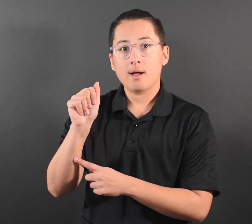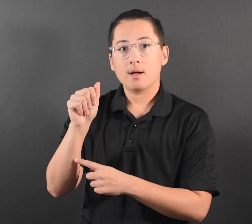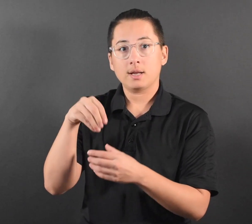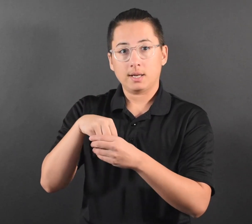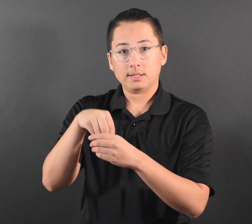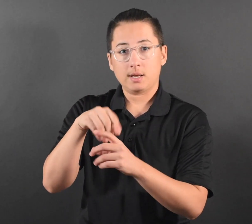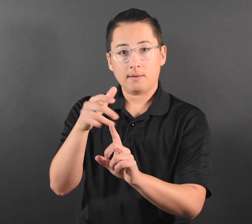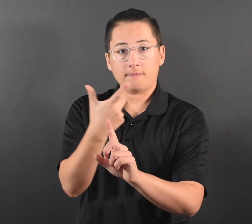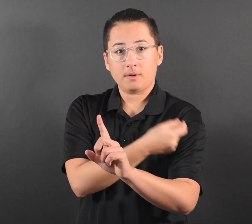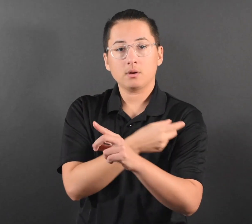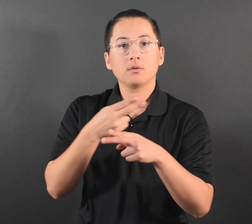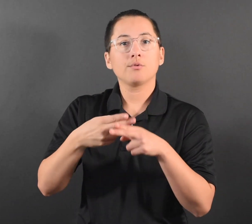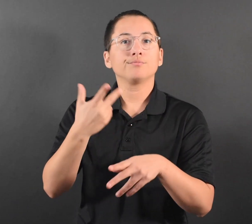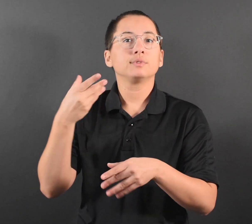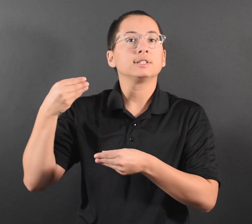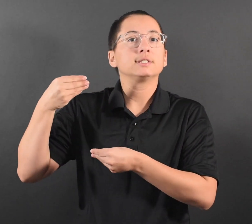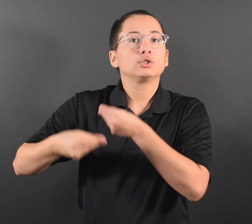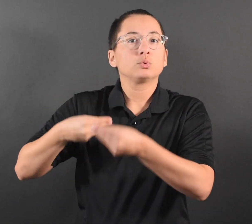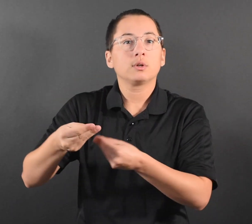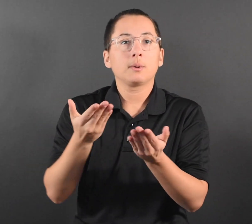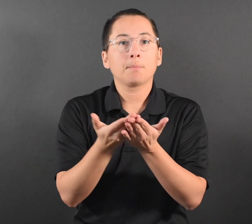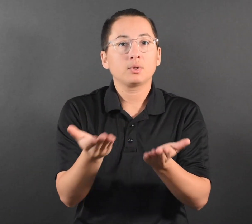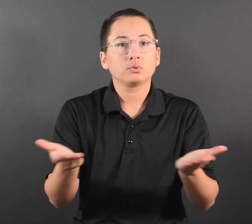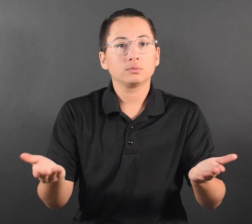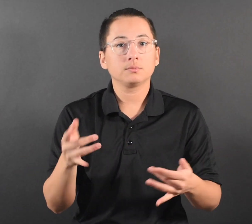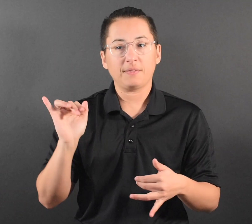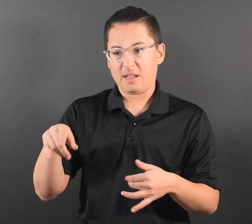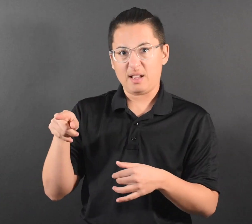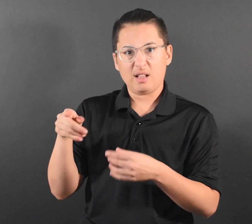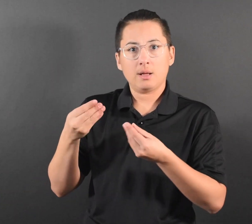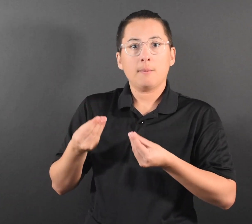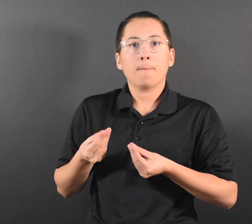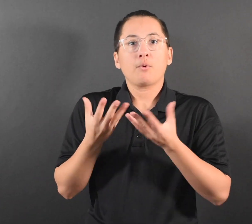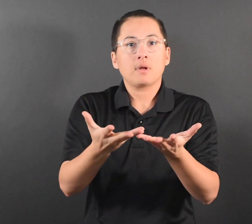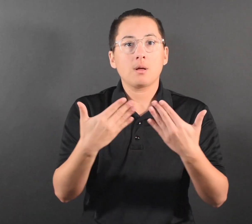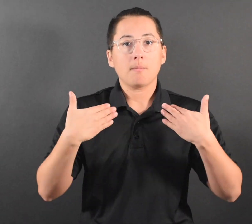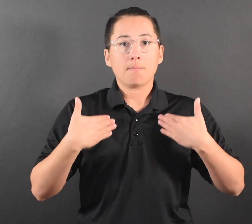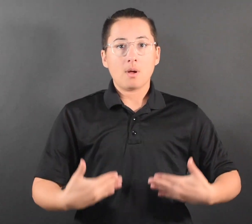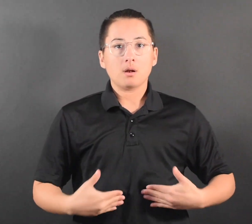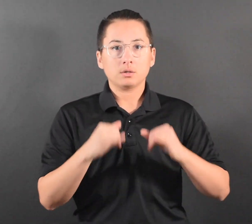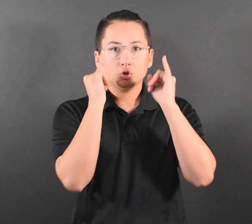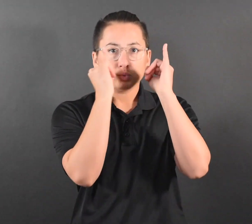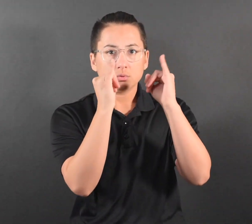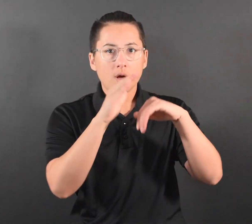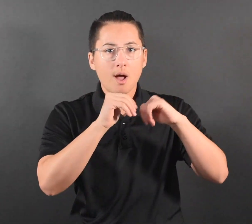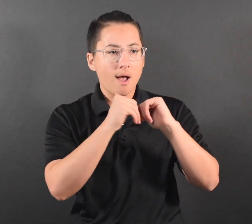(messenger RNA) in these vaccines is genetic material that gives the